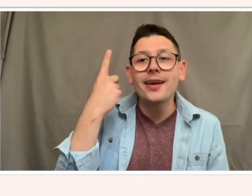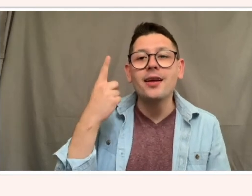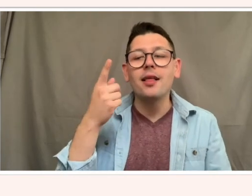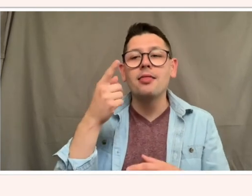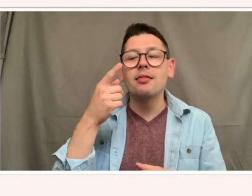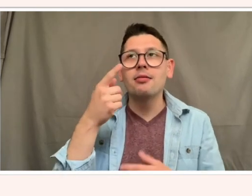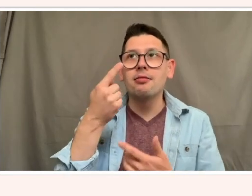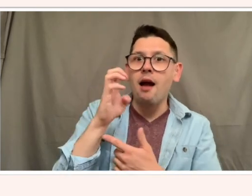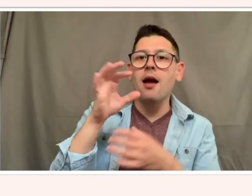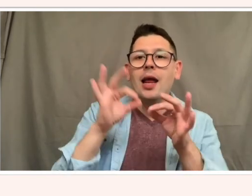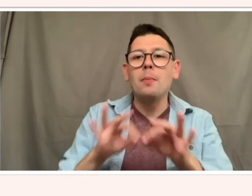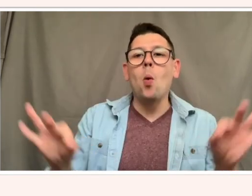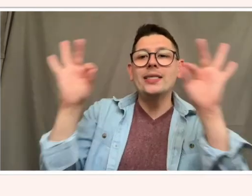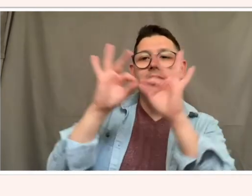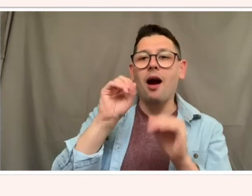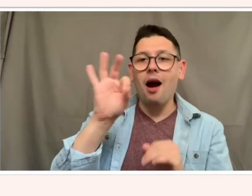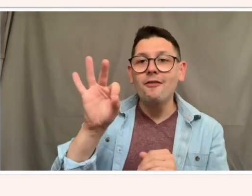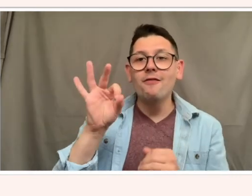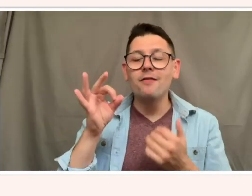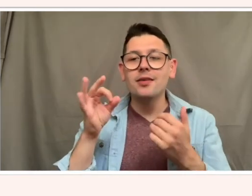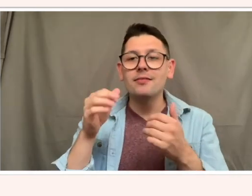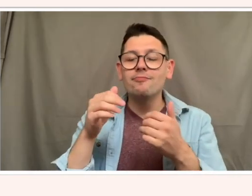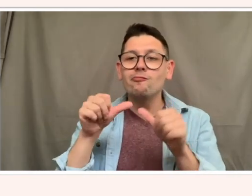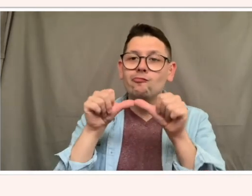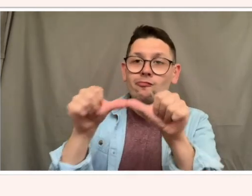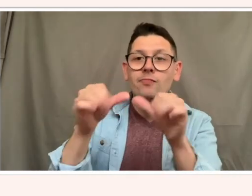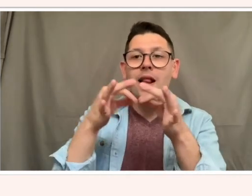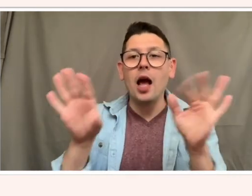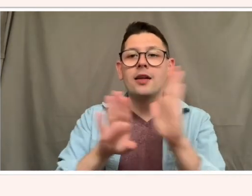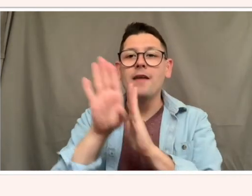We know that language is important